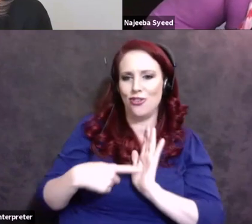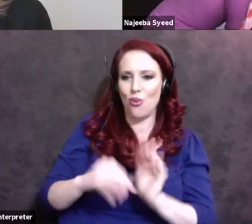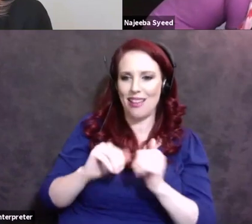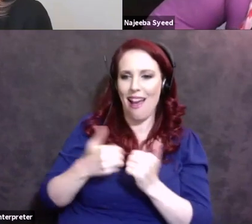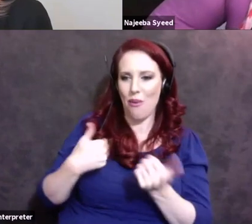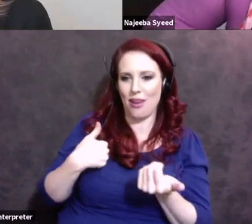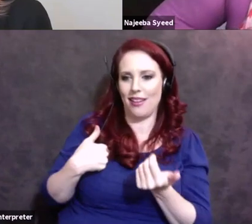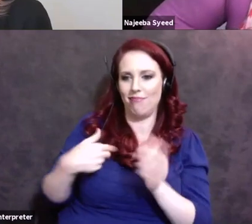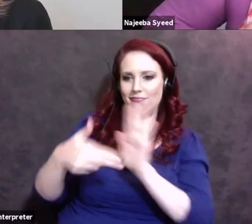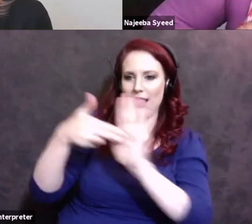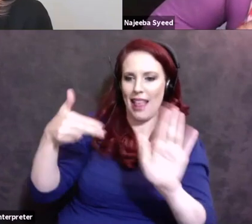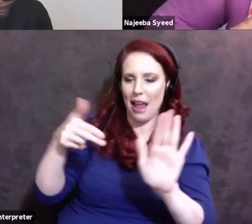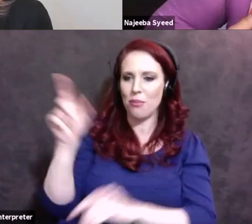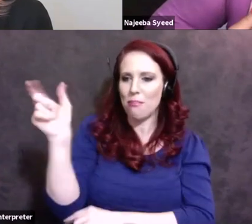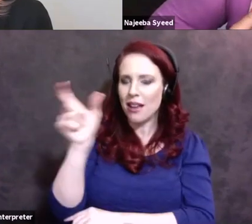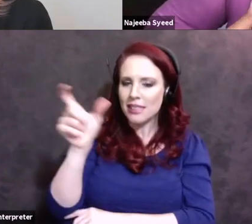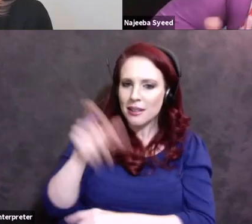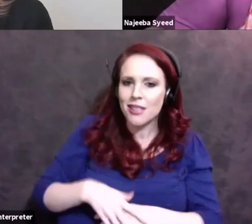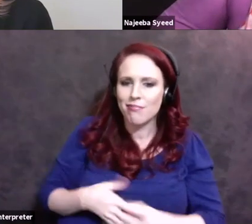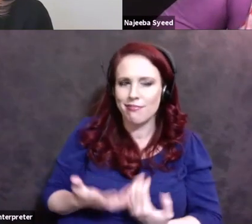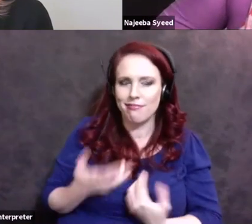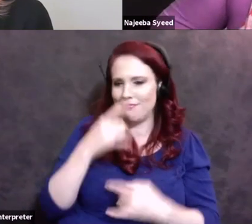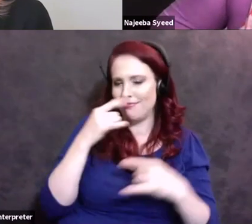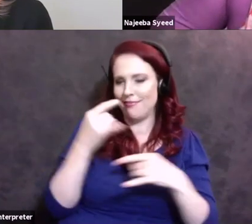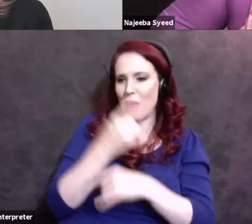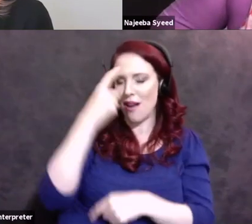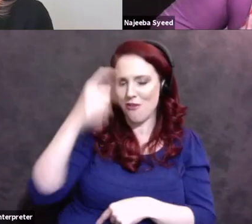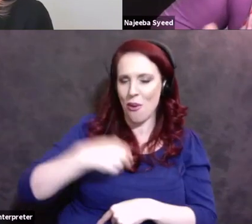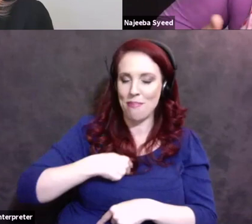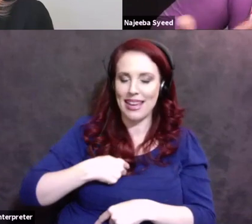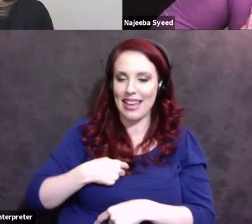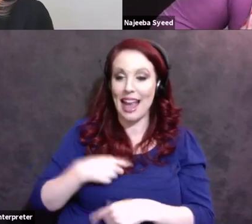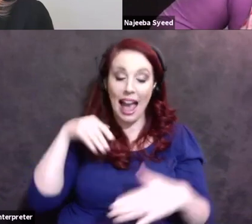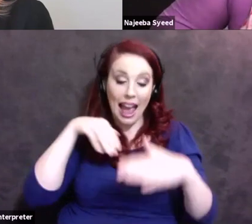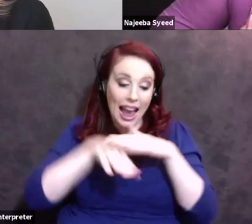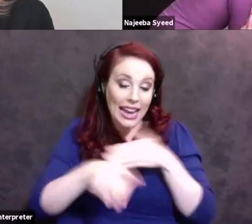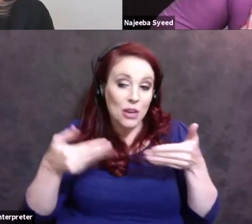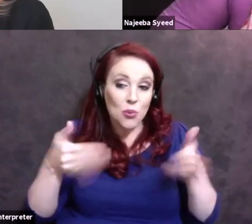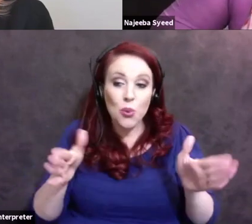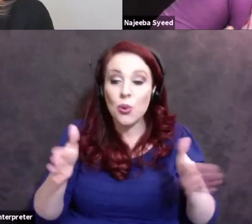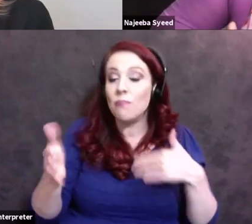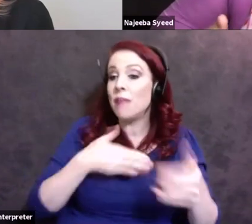So it has been funny for me that almost universally when I enter a room either as a lecturer or